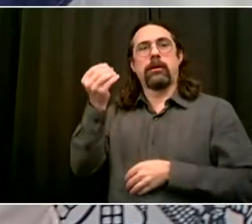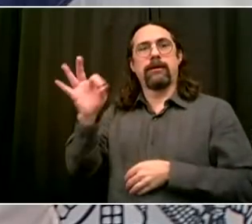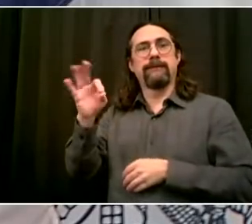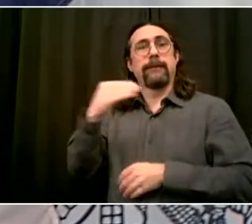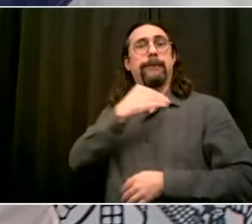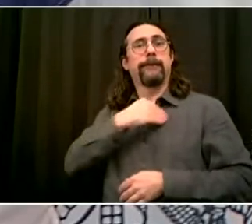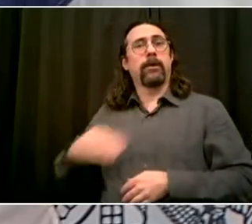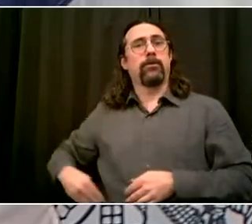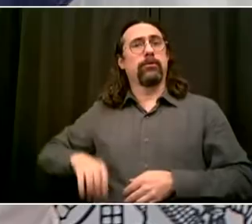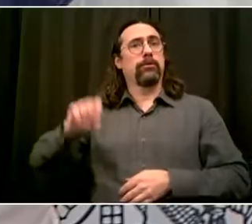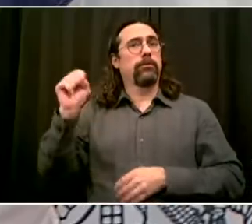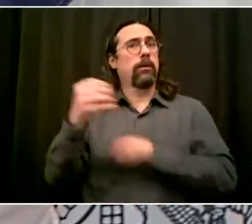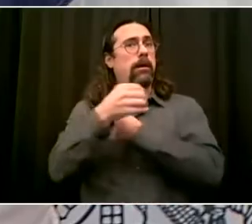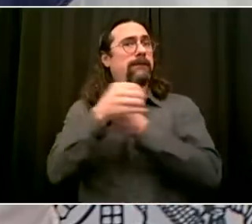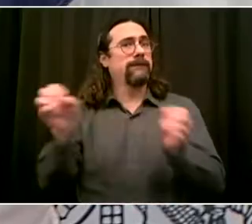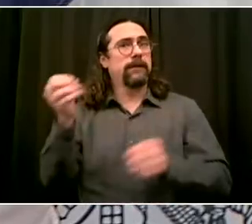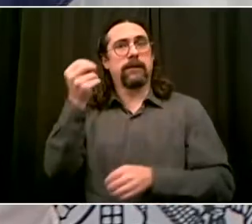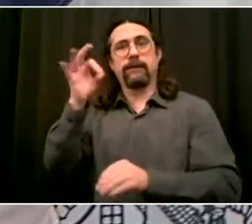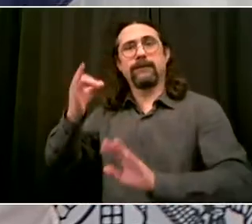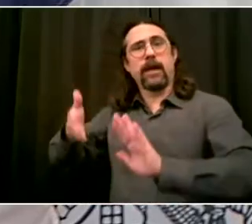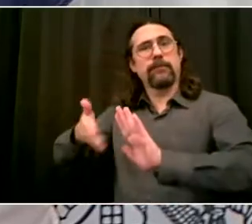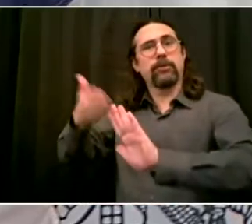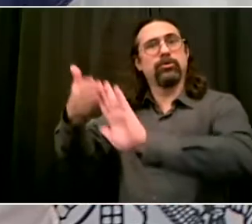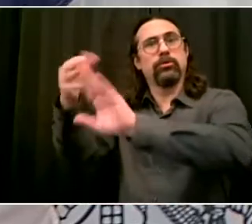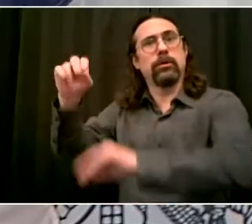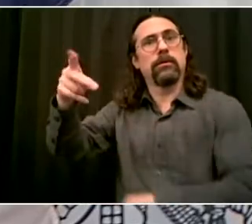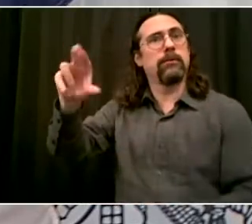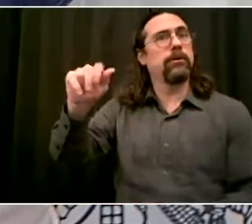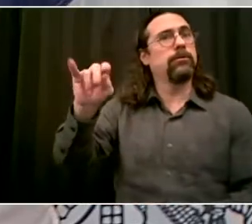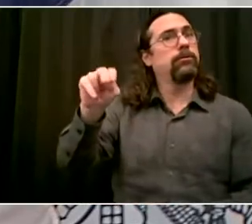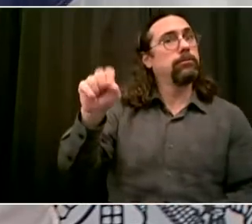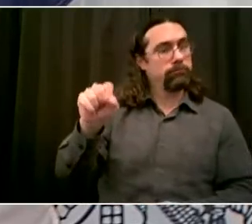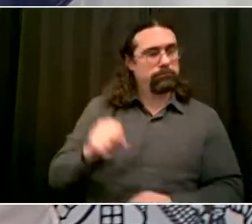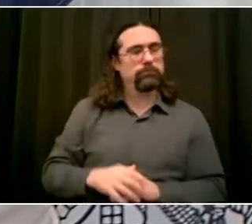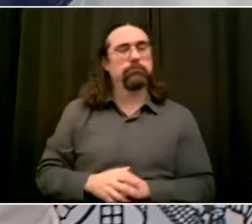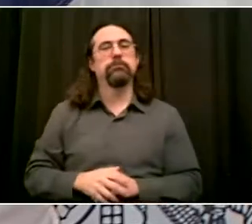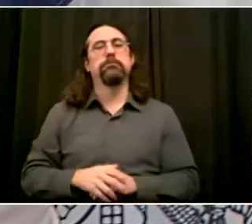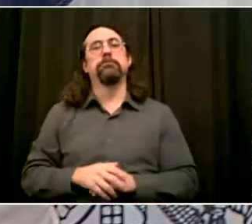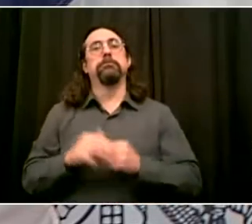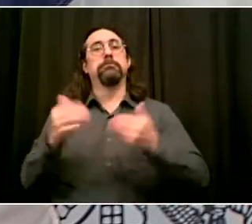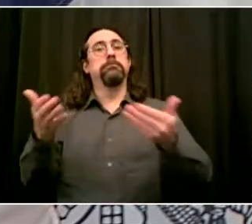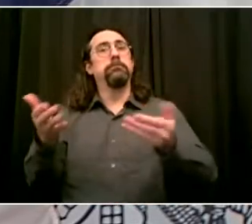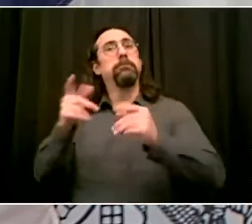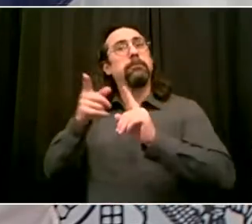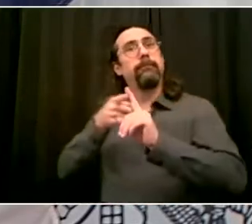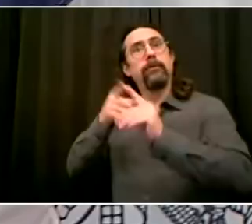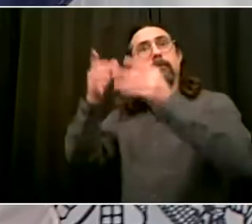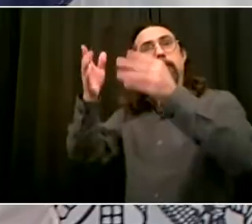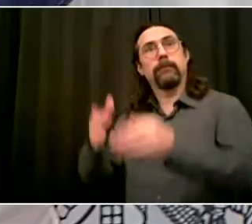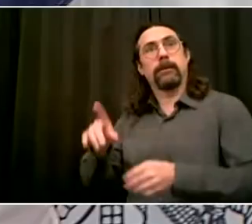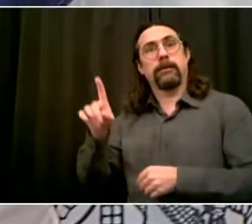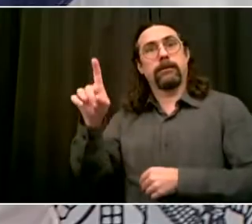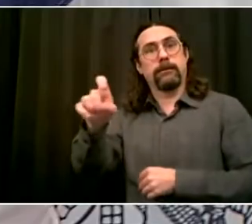MAYOR'S OFFICE OF OPERATIONS. FIRST QUESTION TODAY GOES TO